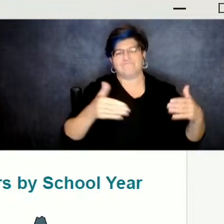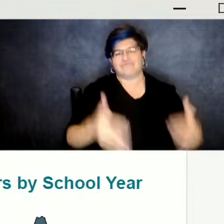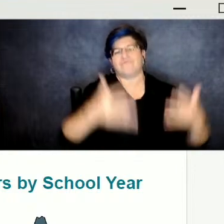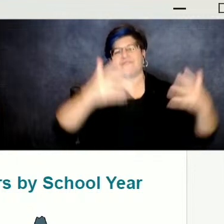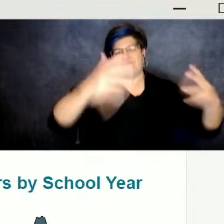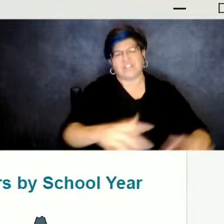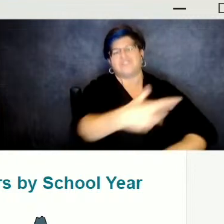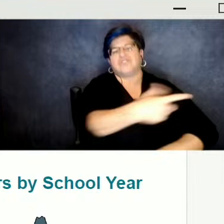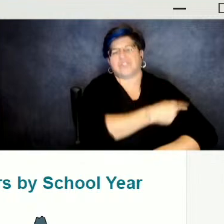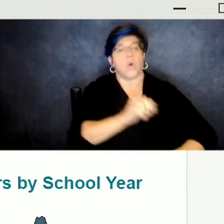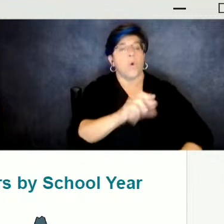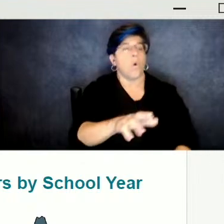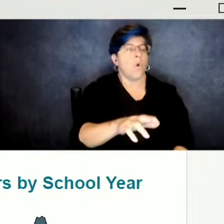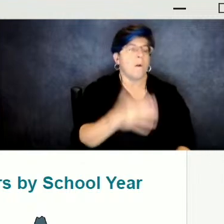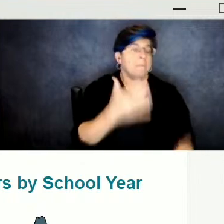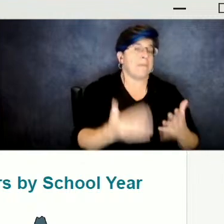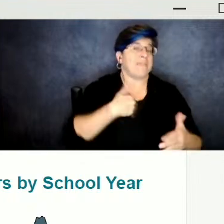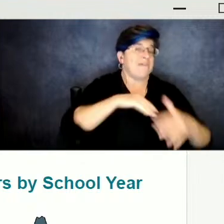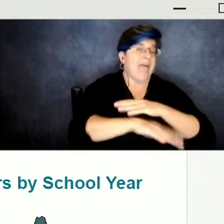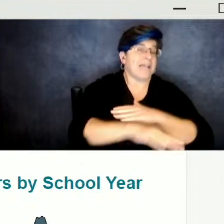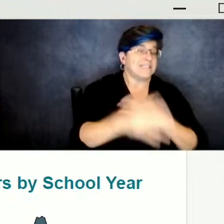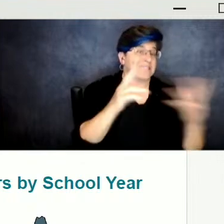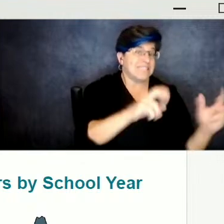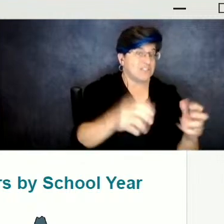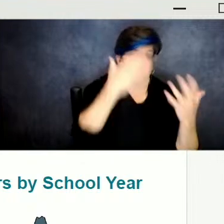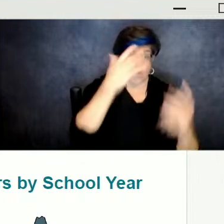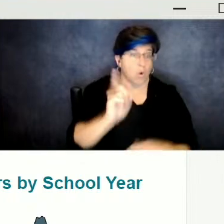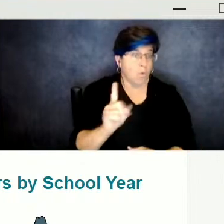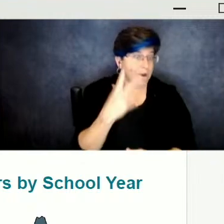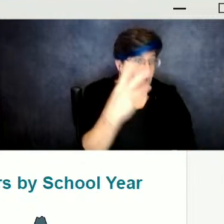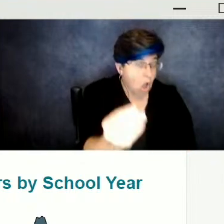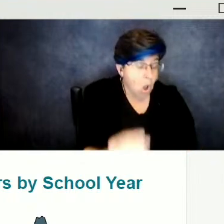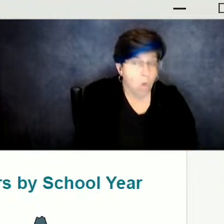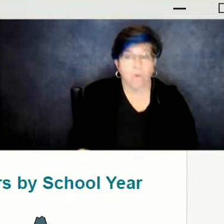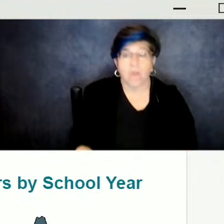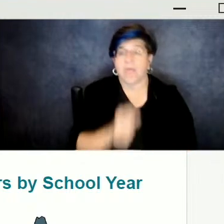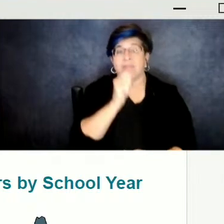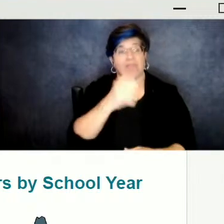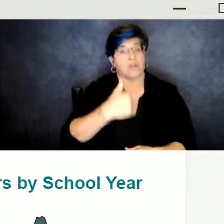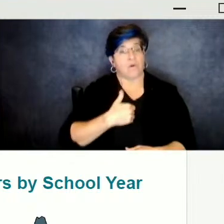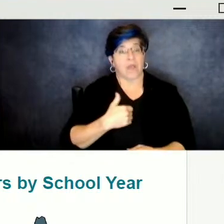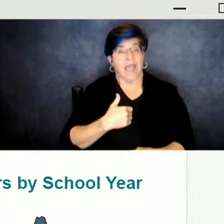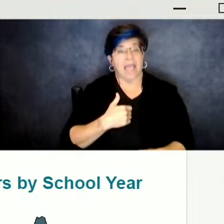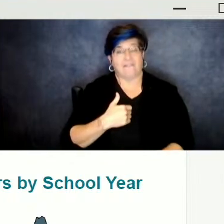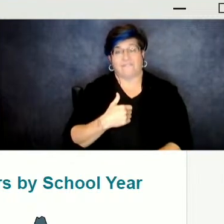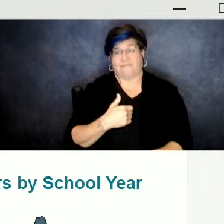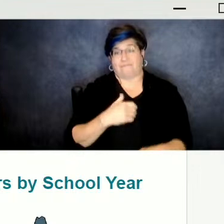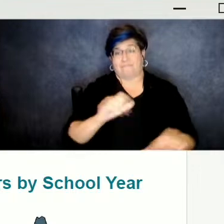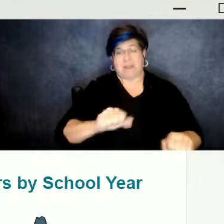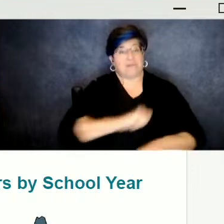BELIEVE IN VACCINES. THEY JUST HAVEN'T PRIORITIZED OR BEEN ABLE TO GET IT DONE OR THEY HAVE ACCESS ISSUES.